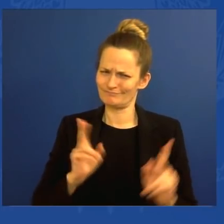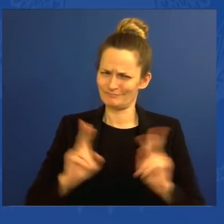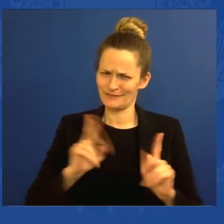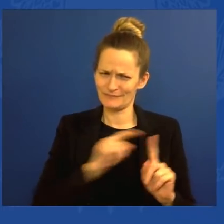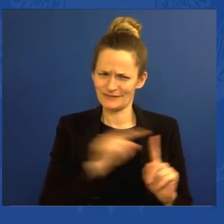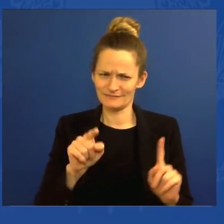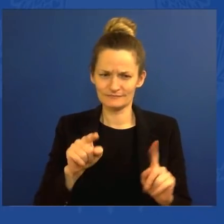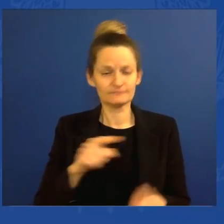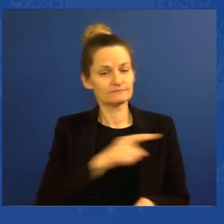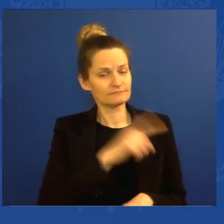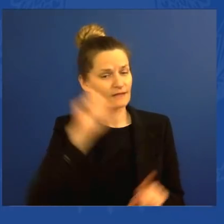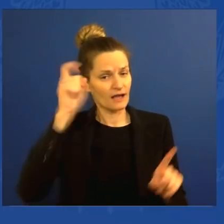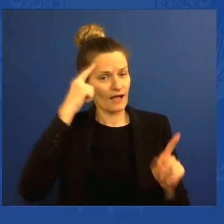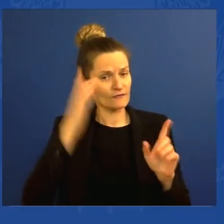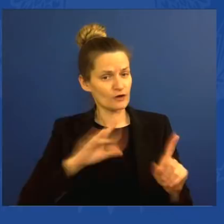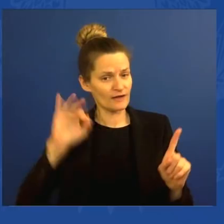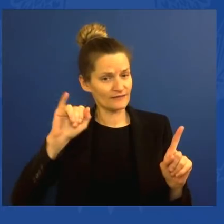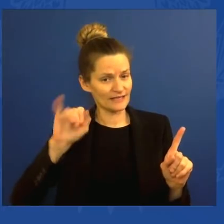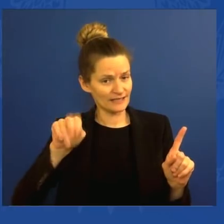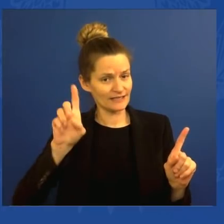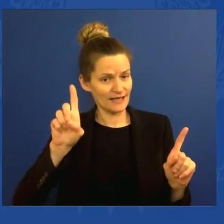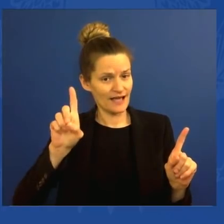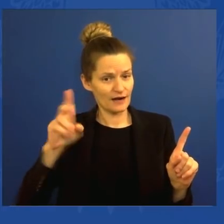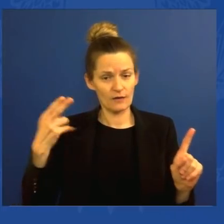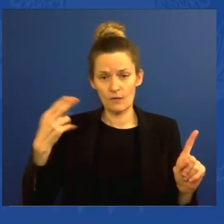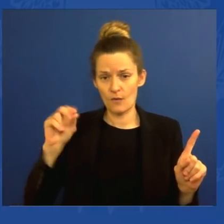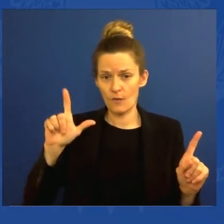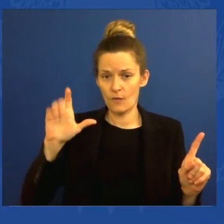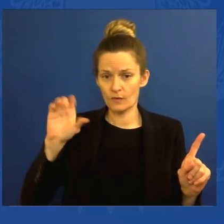and my good friend, Gretchen Whitmer, from the state of Michigan;